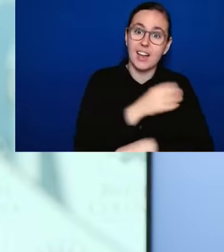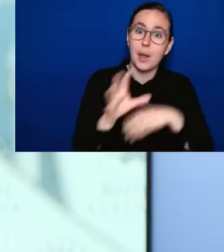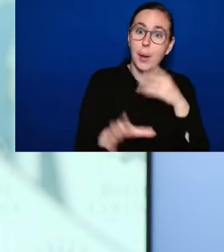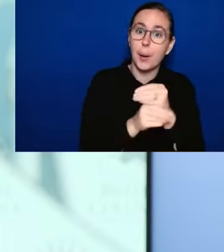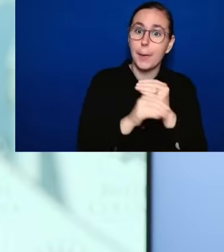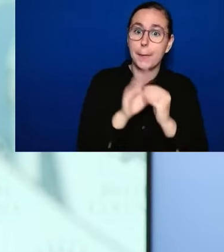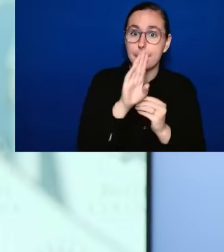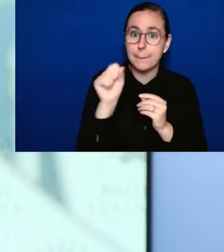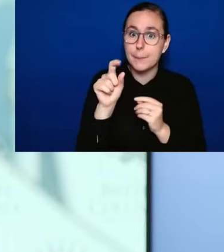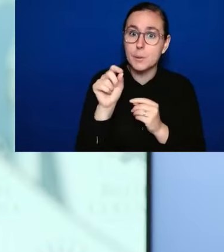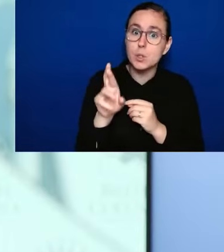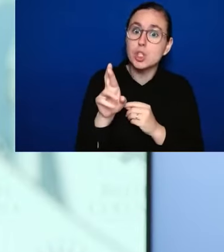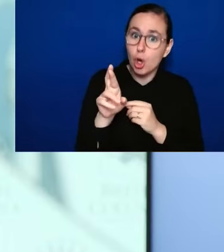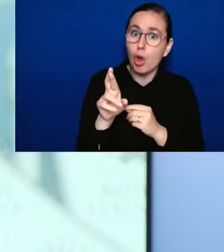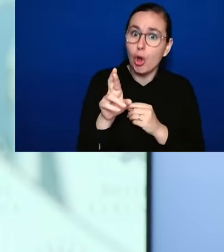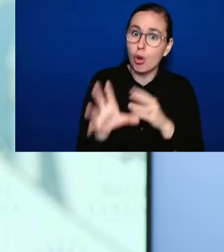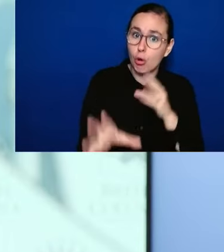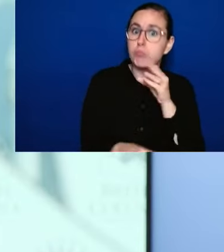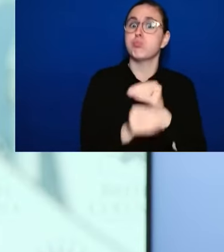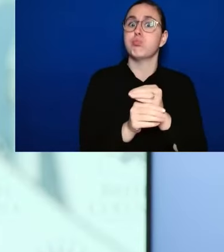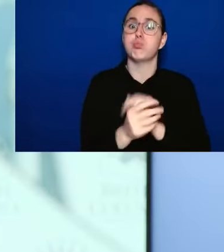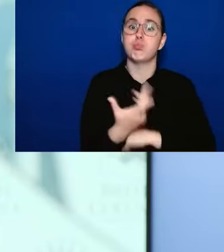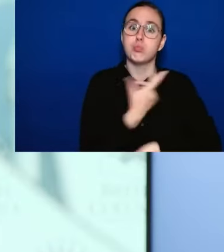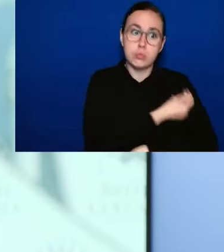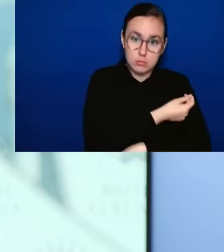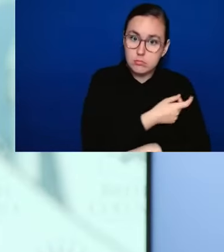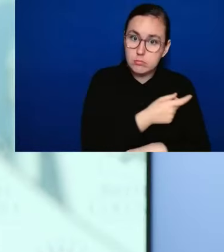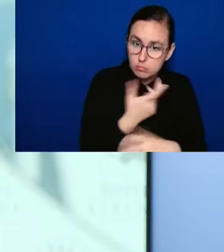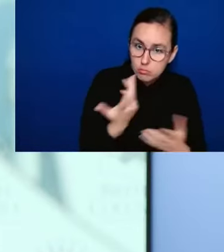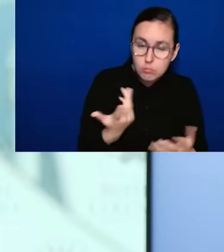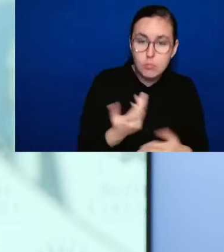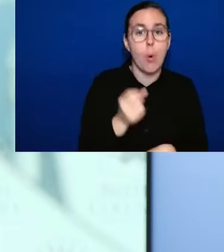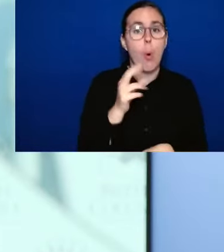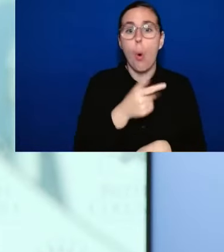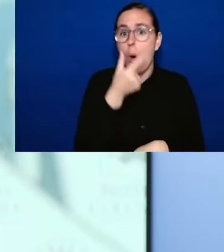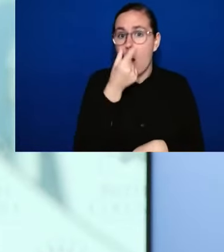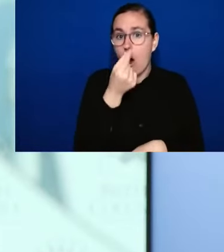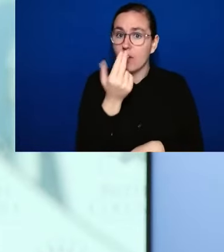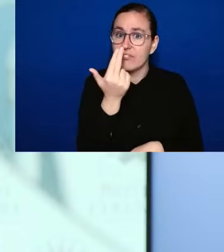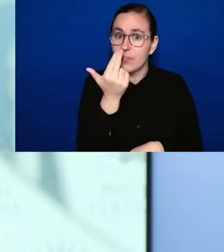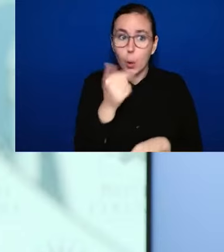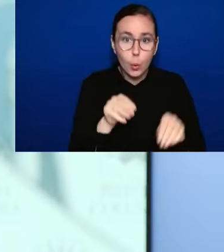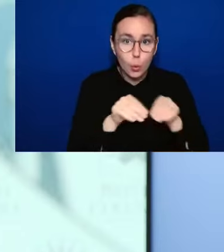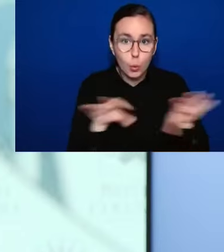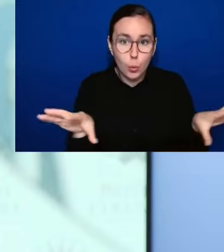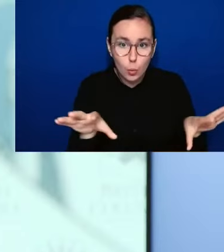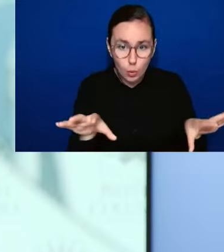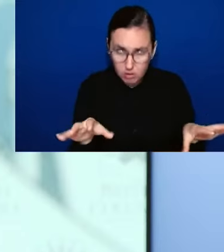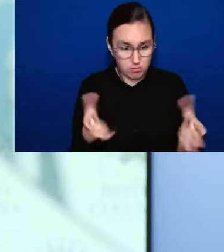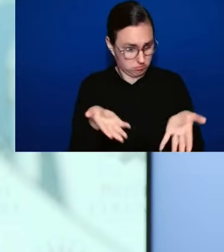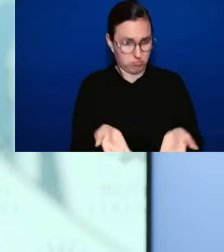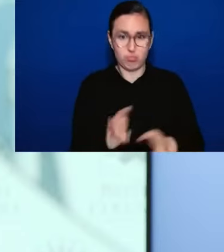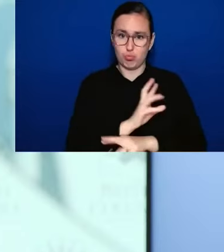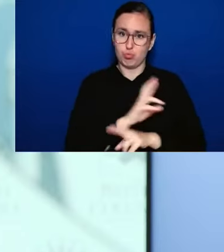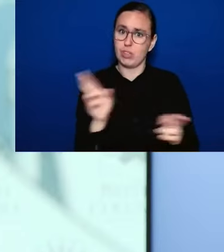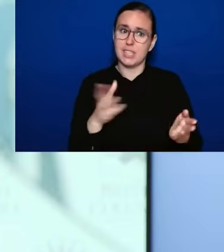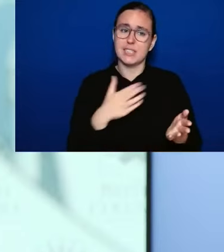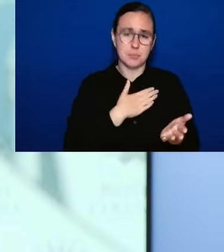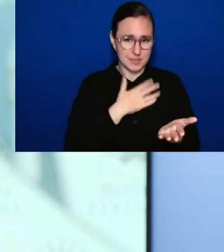invited or the influence of Exeter coming and they are basically here. To get immunised